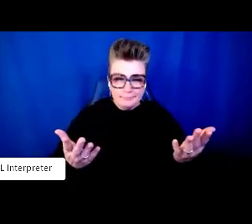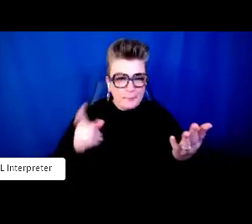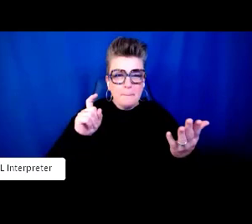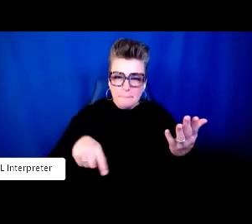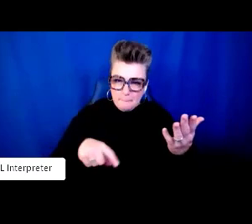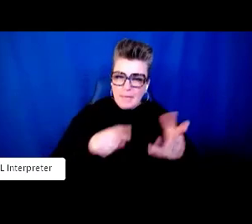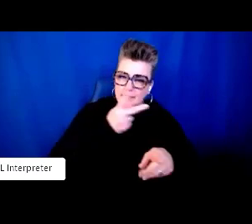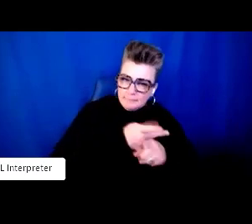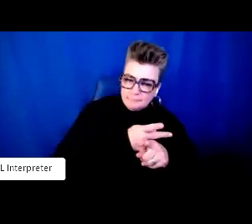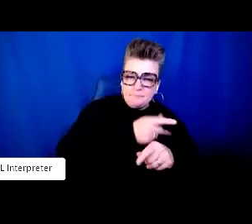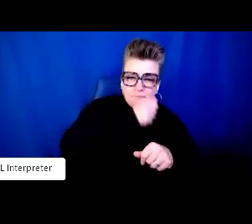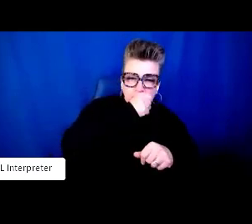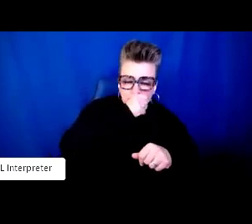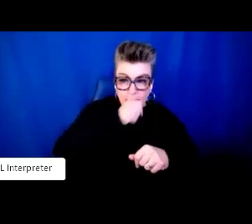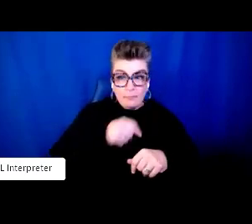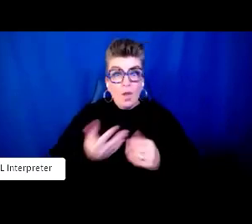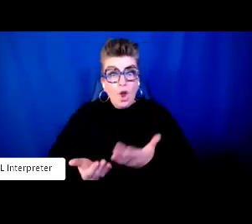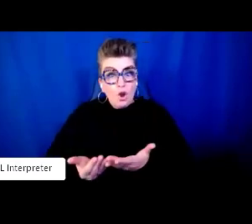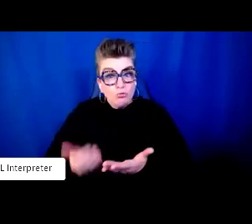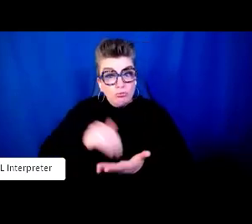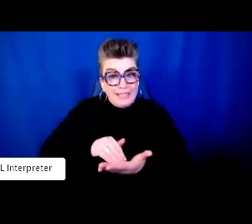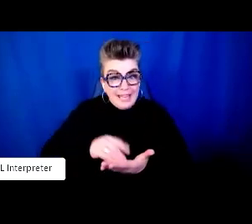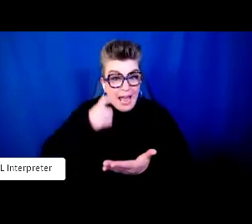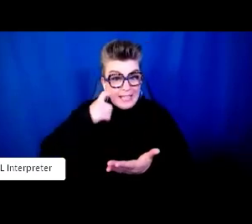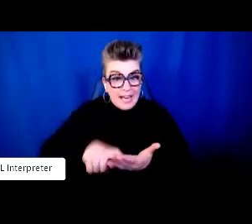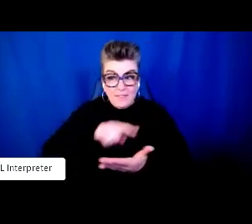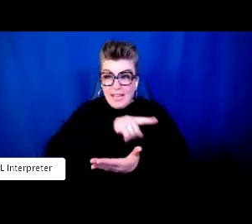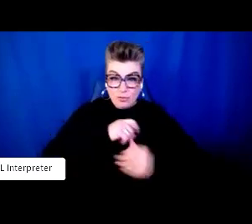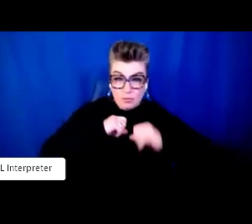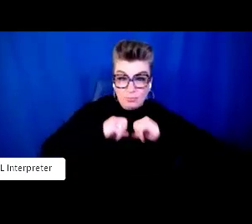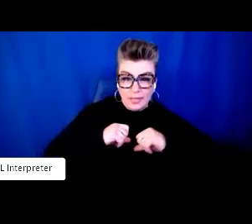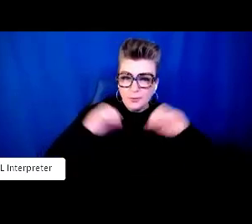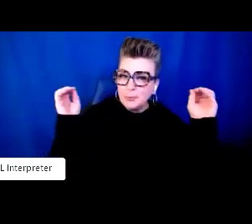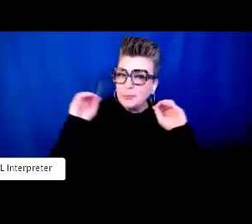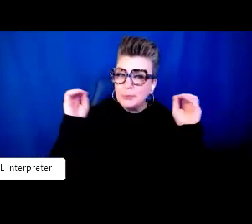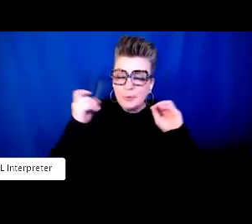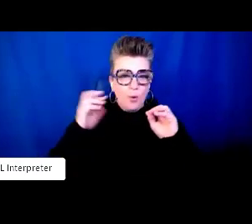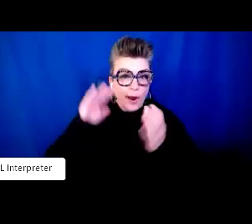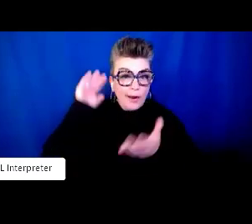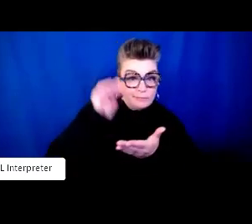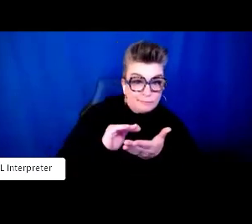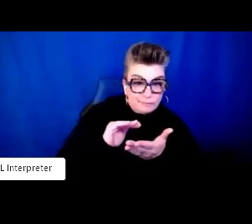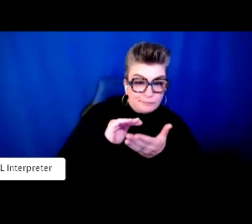cannot be sufficiently reduced, or if previously unanticipated methods or technologies